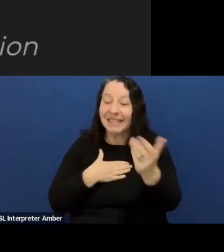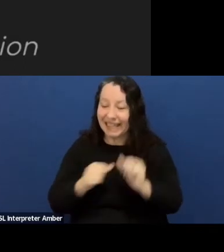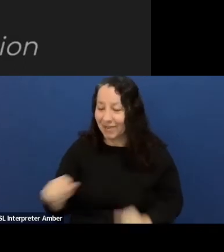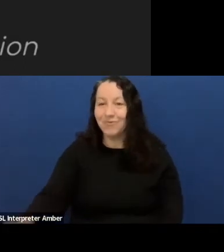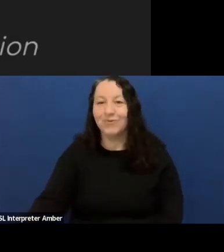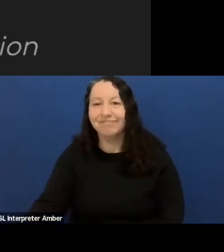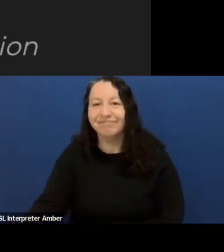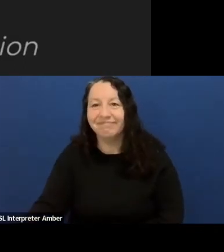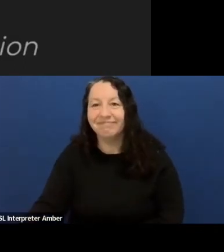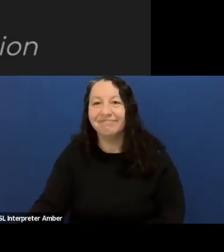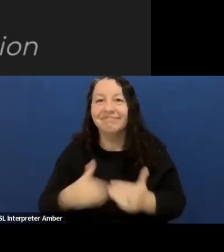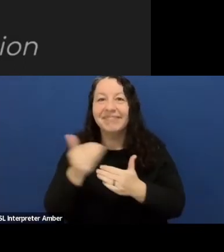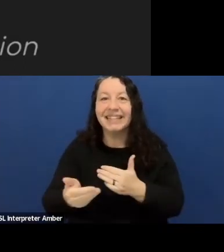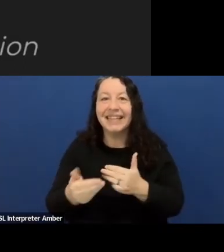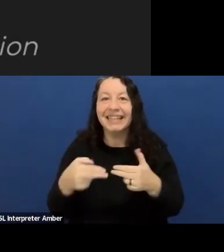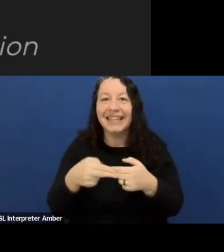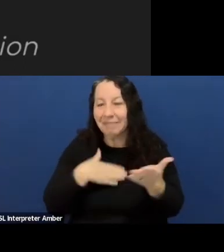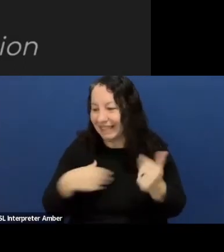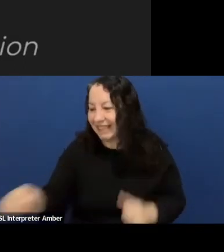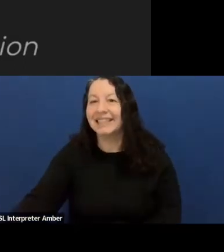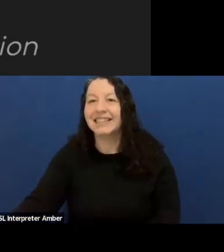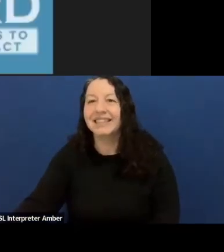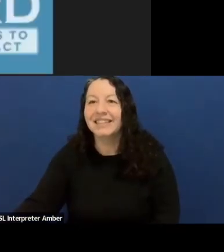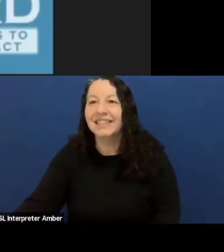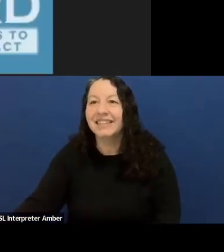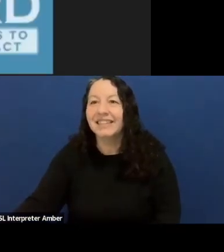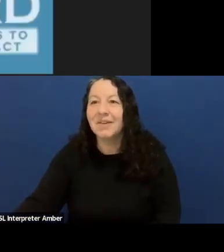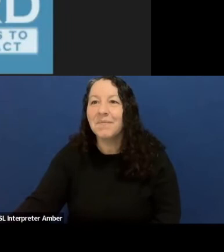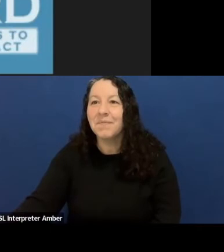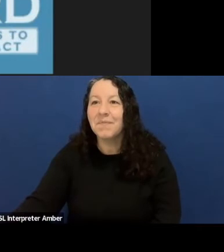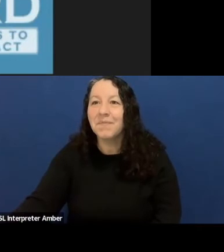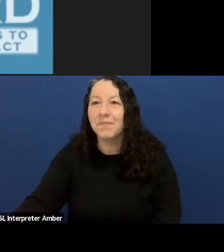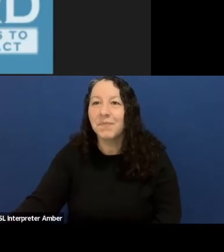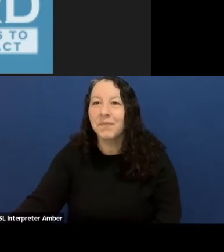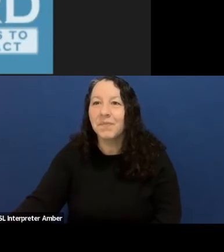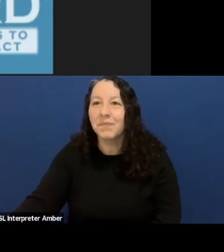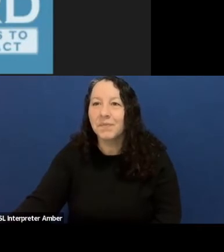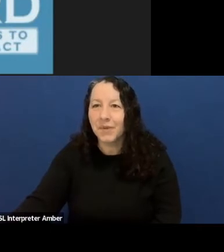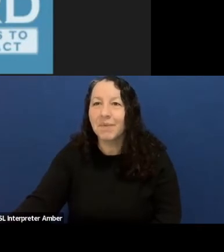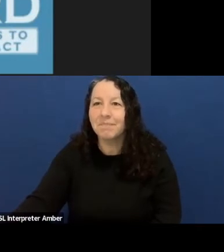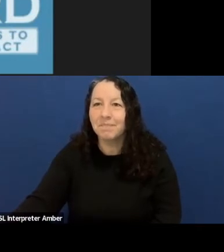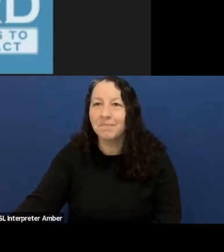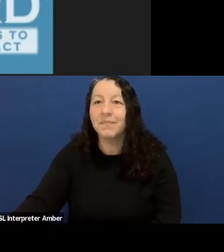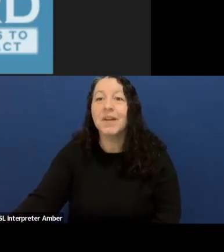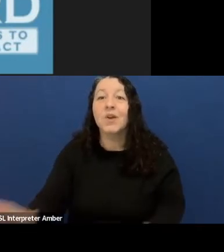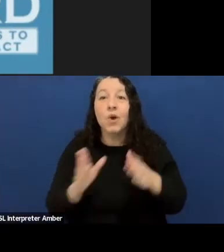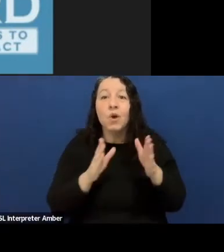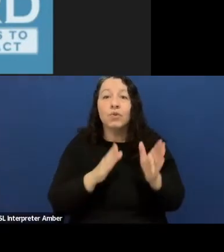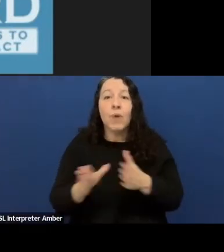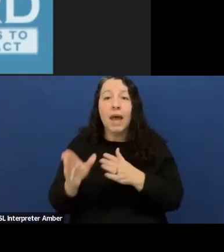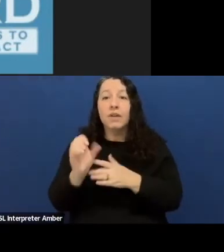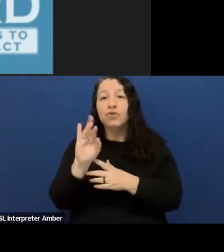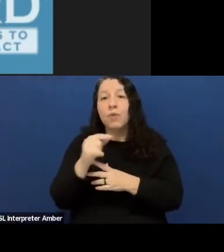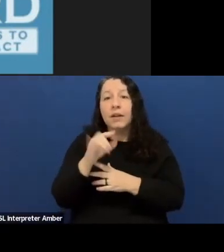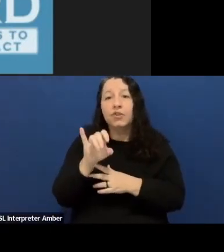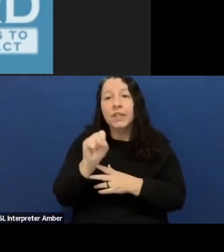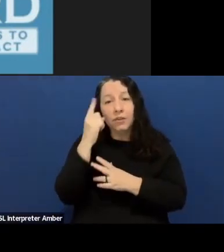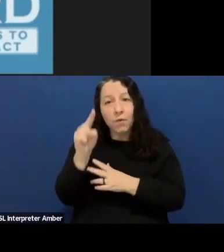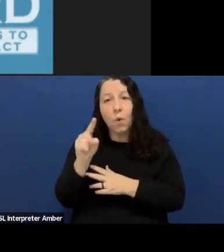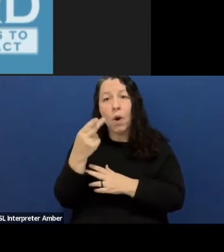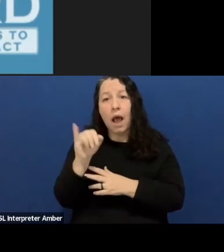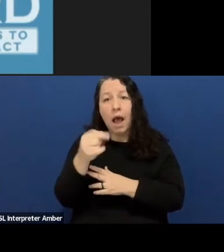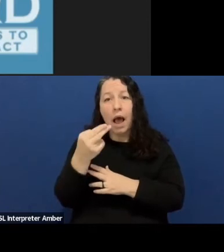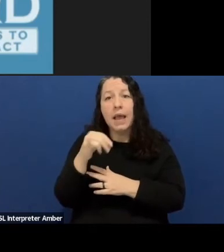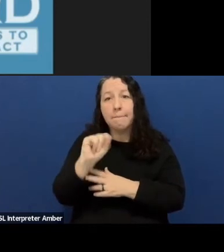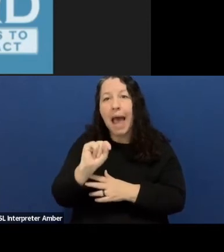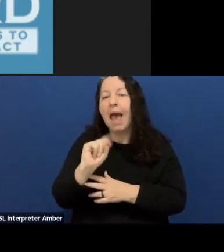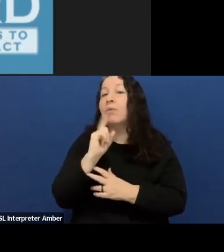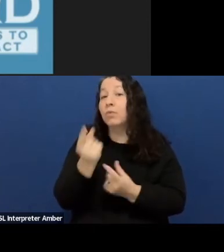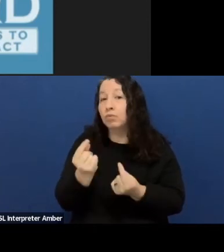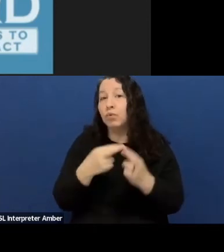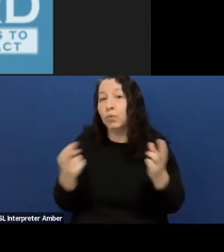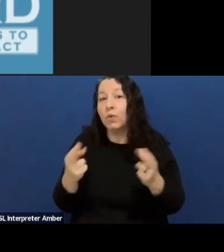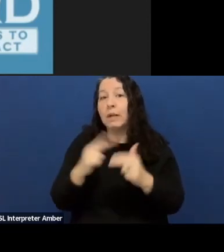to tell you what we're up to. Slides please. Next slide. Strategies For High Impact is